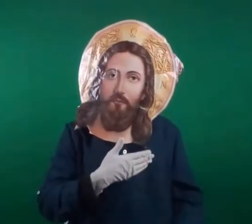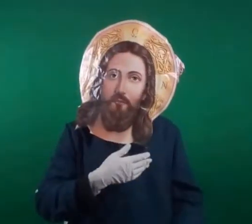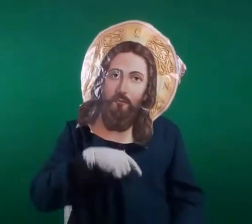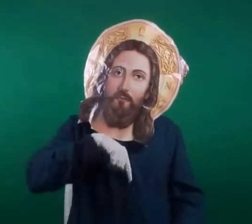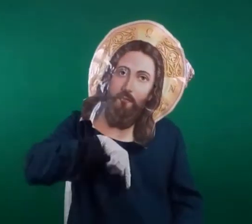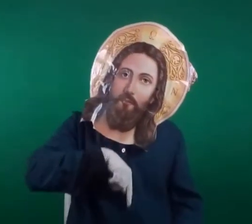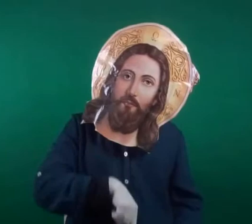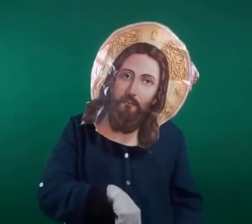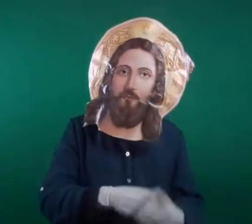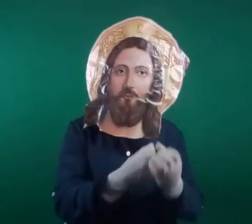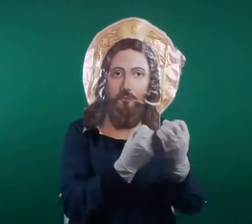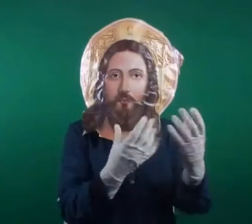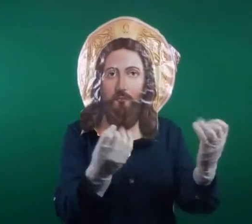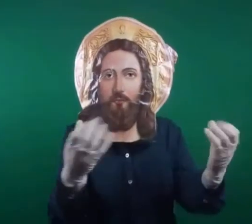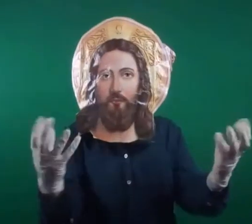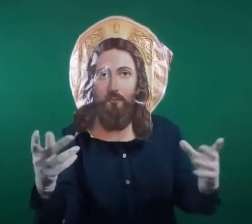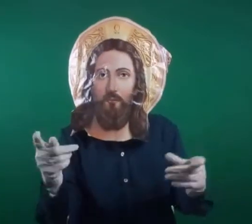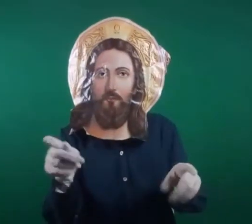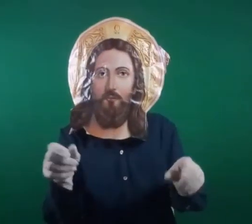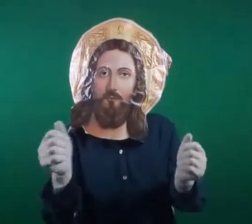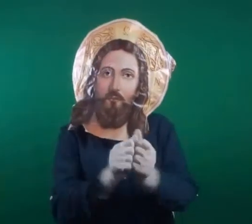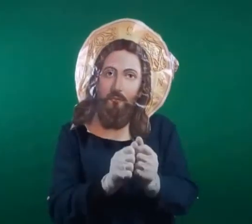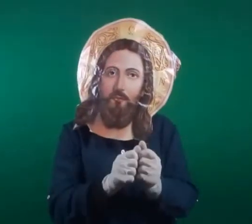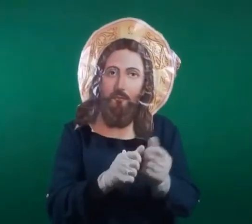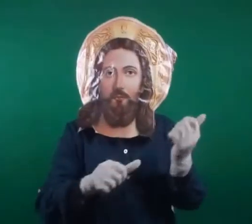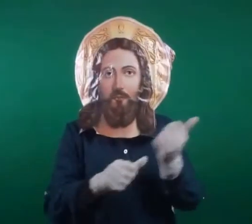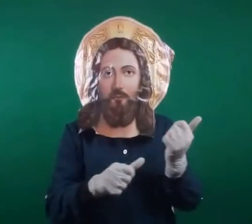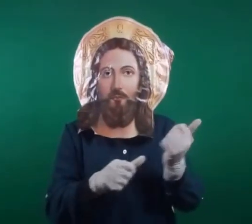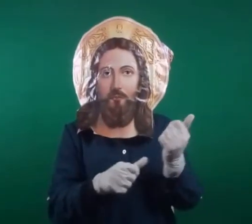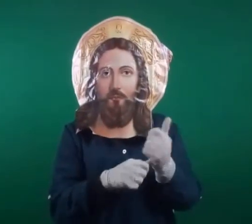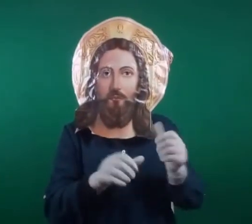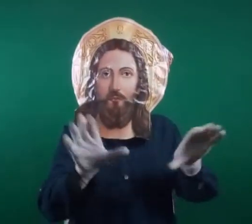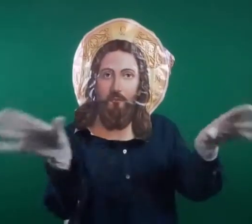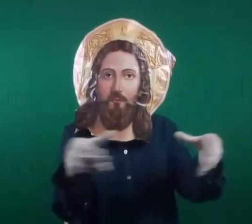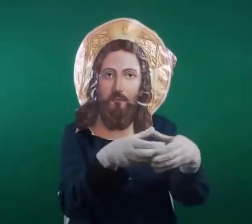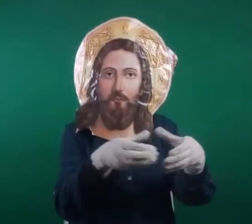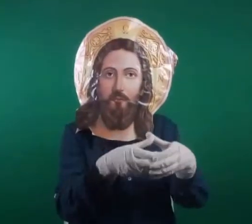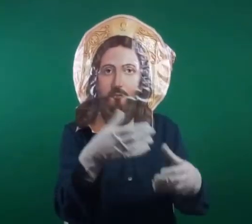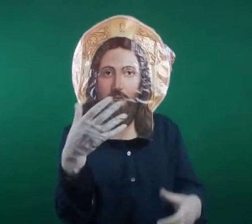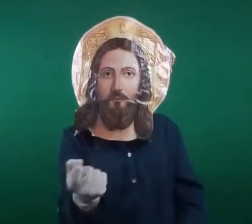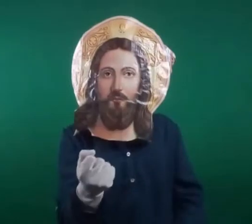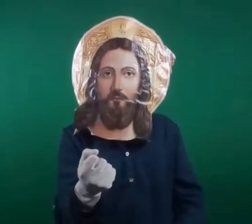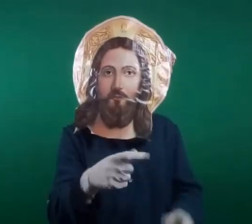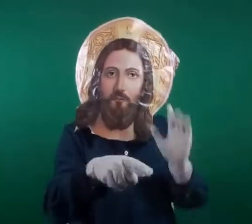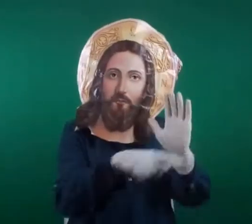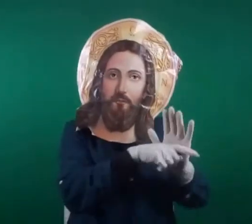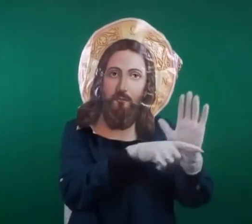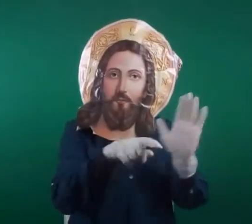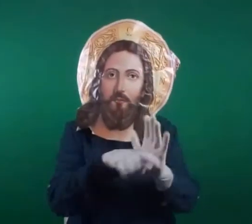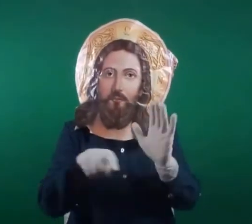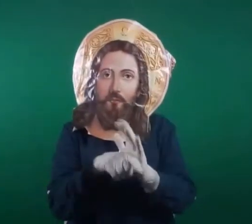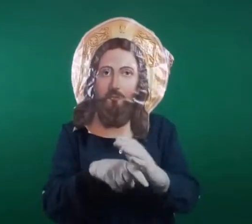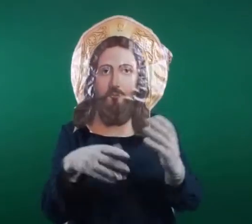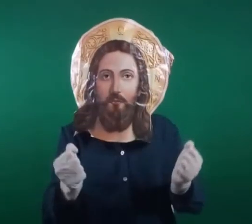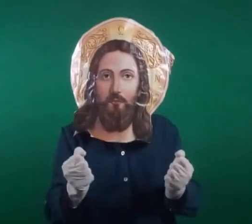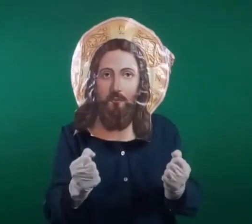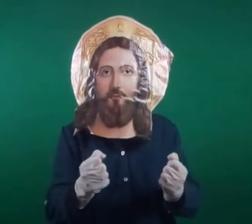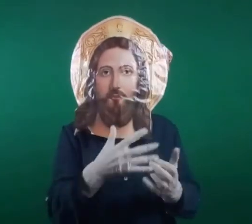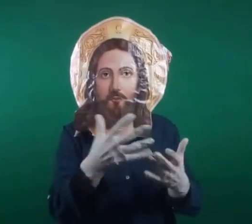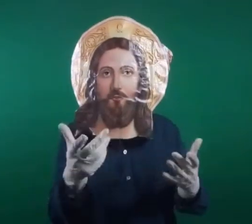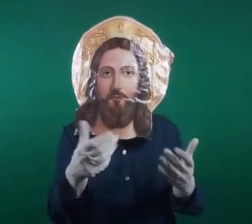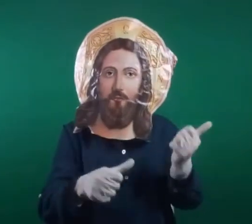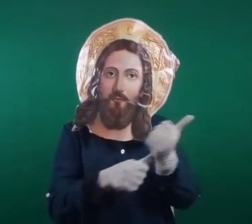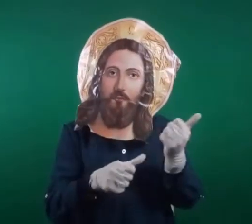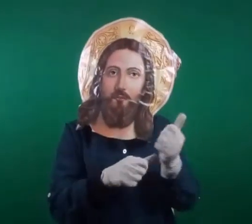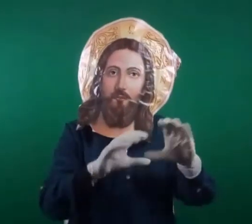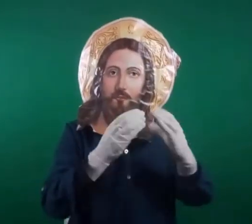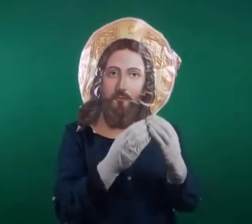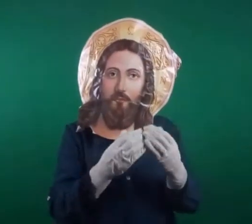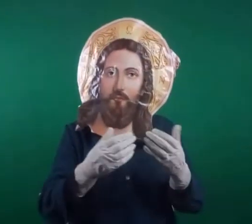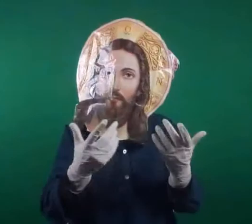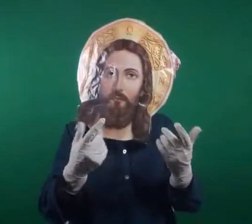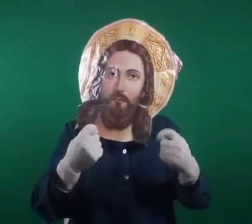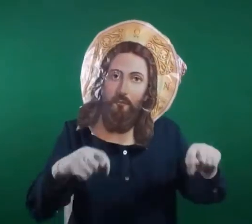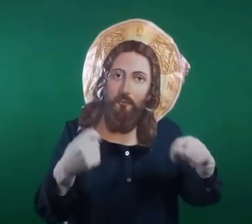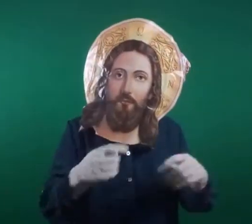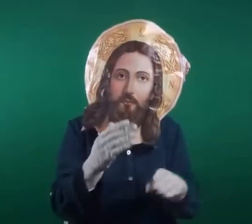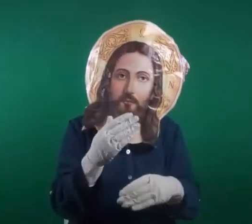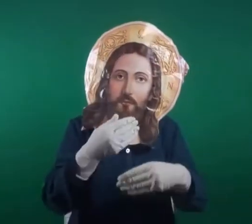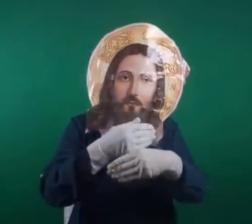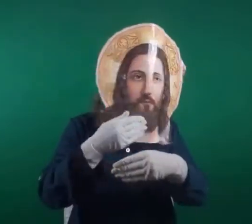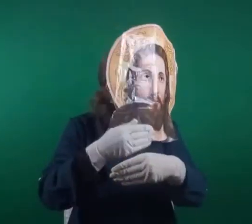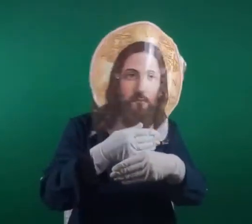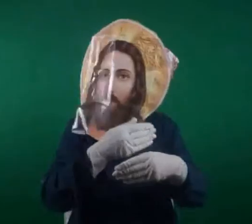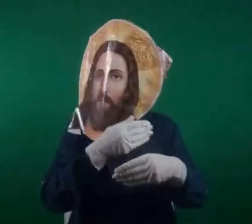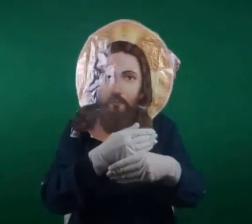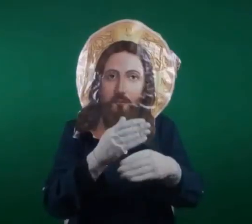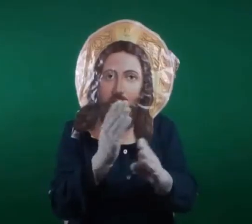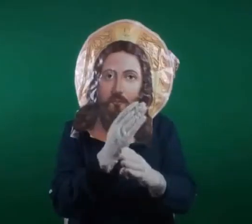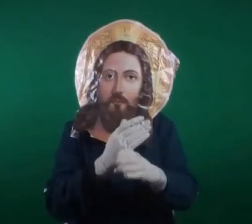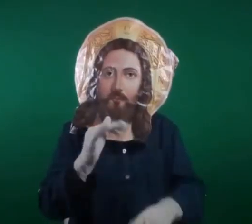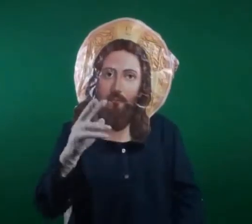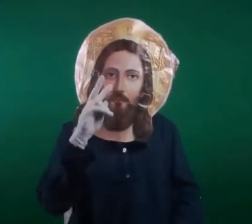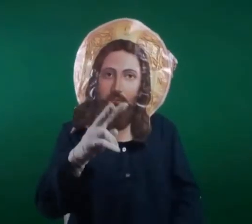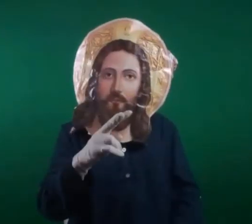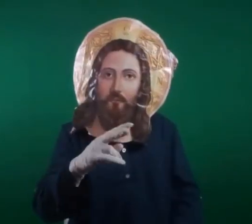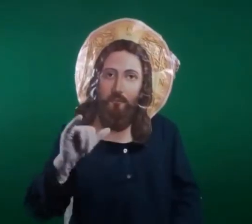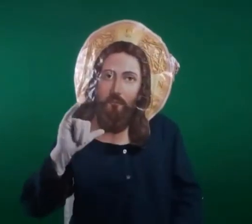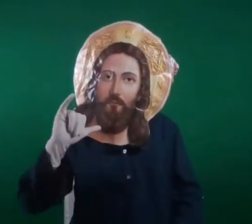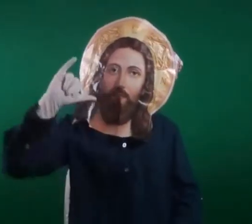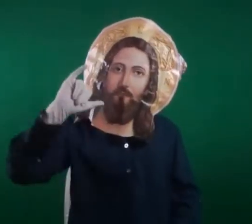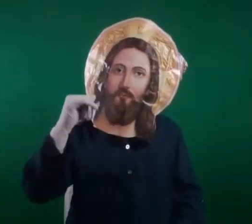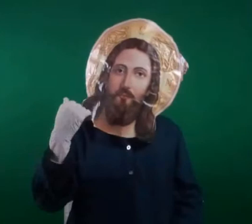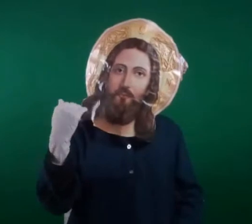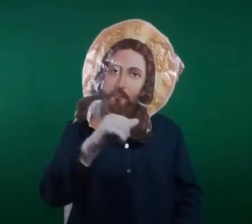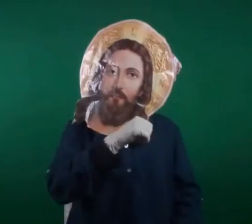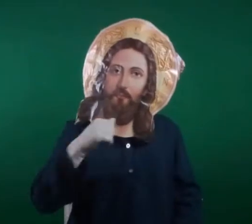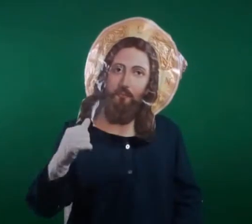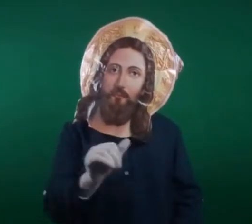among homosexuals and homosexual communities and something the homosexual communities try to hide.